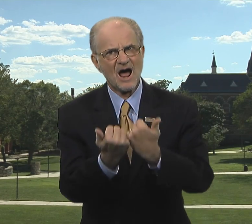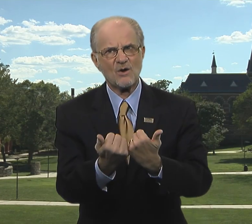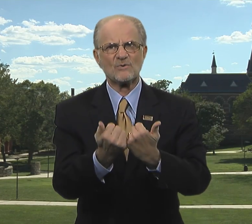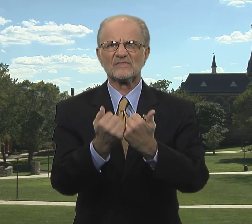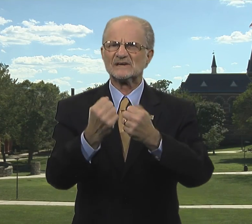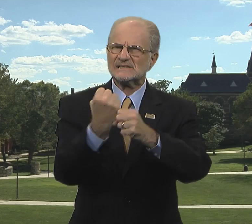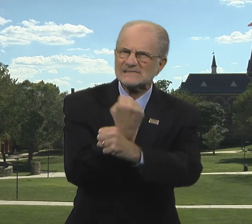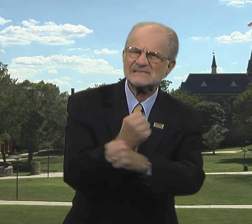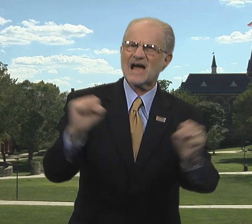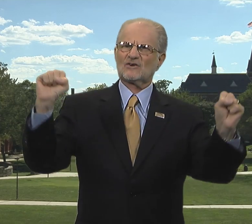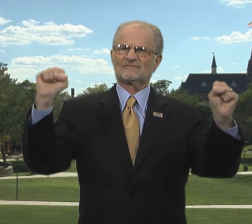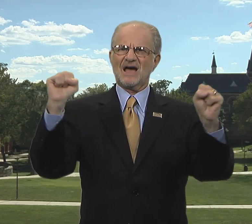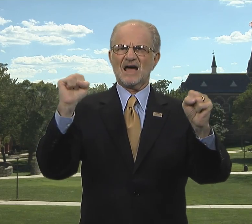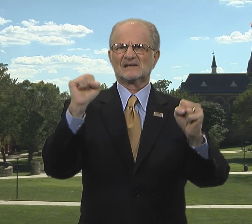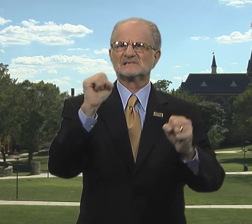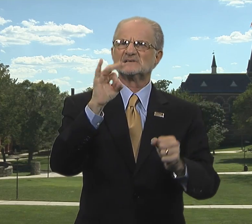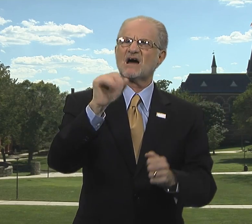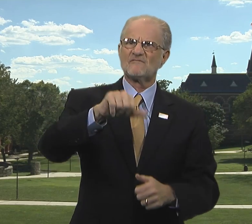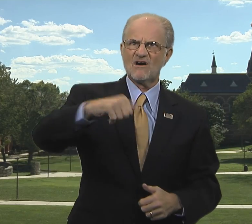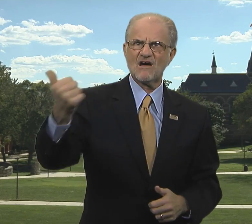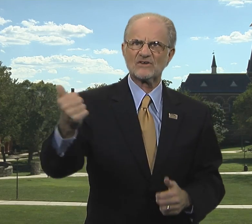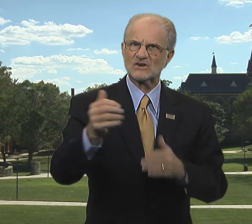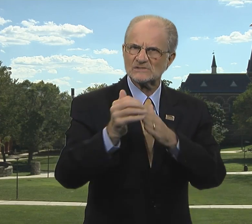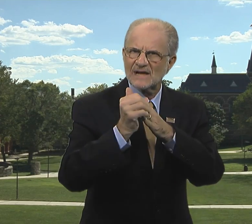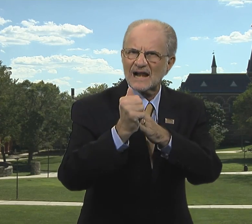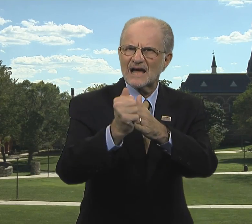and how the sacrifices of others